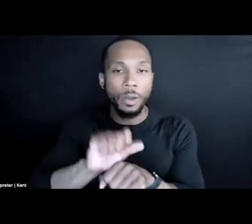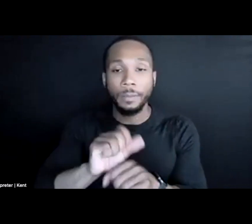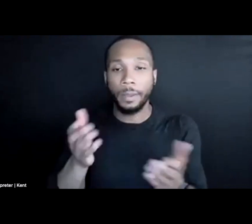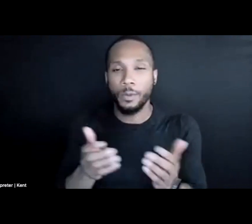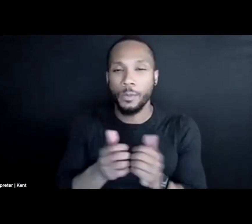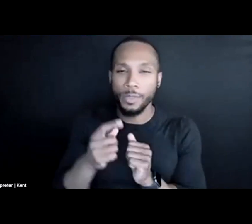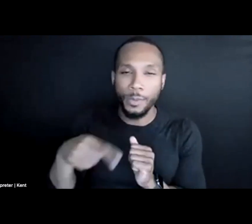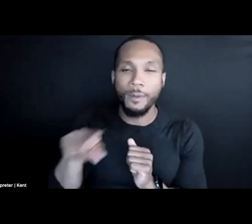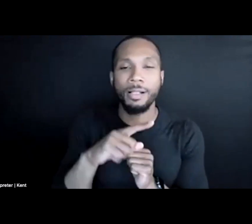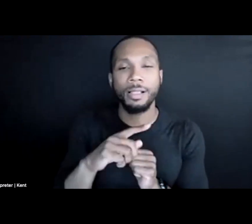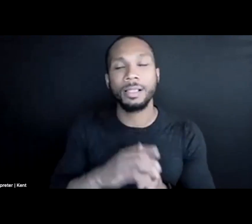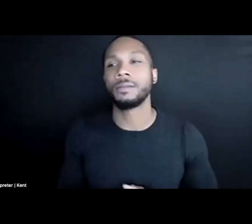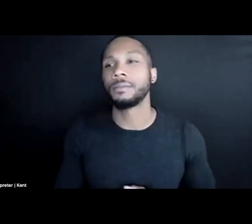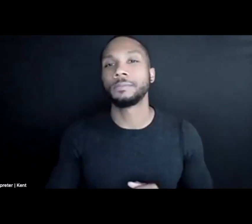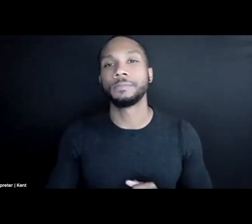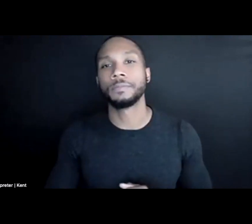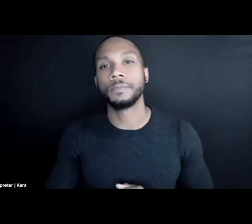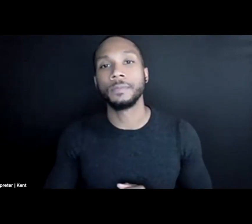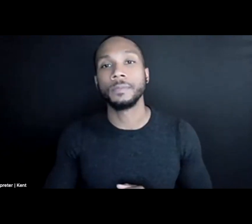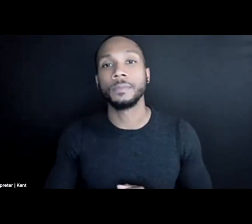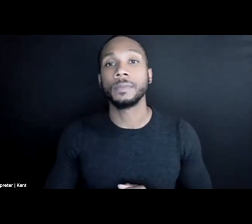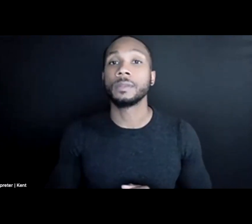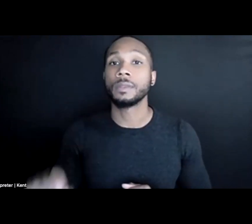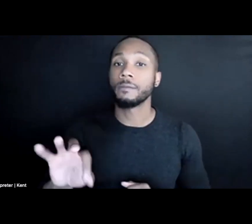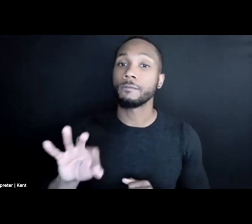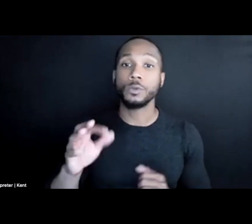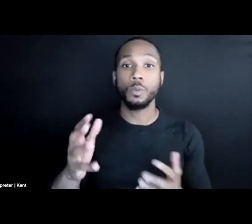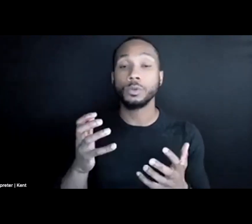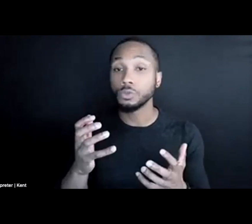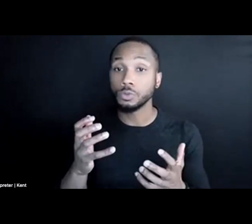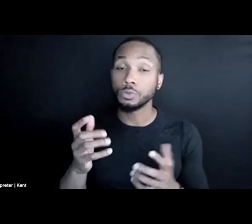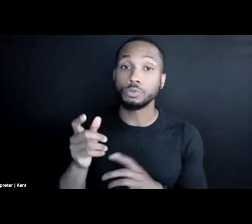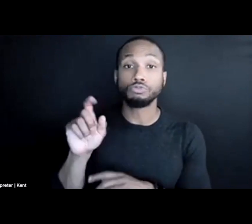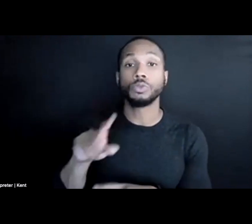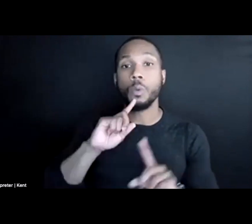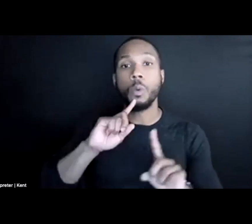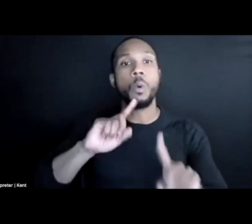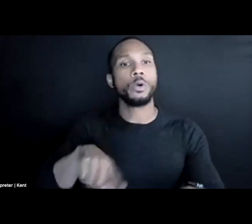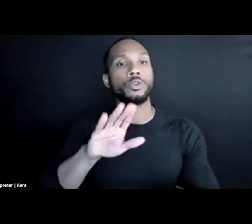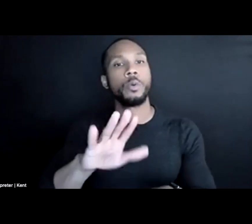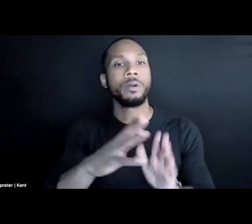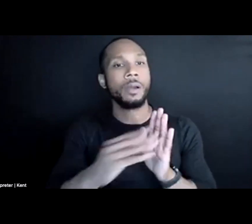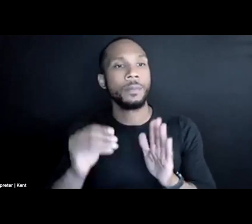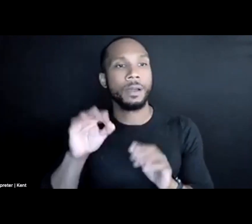Um, if you want to, you should order your copy of A Scar Where Goodbyes Are Written—link